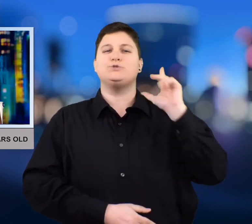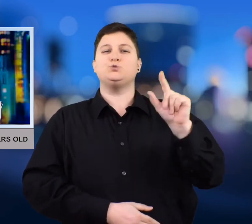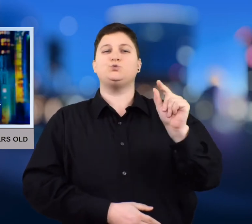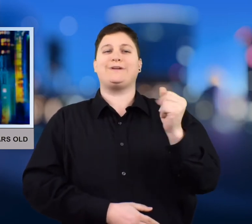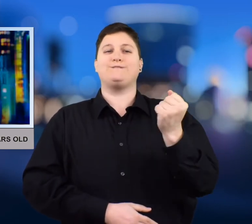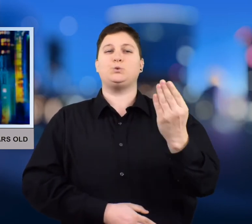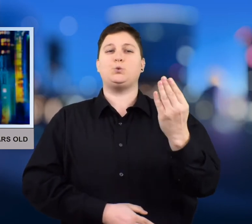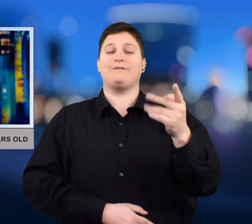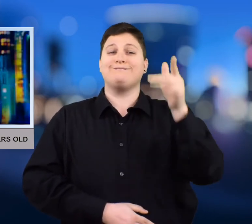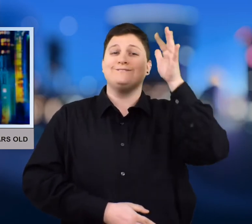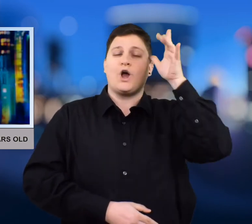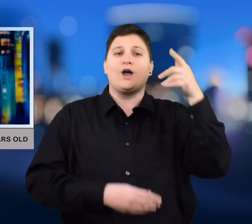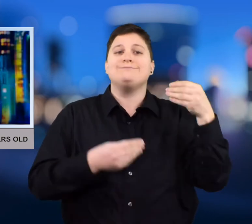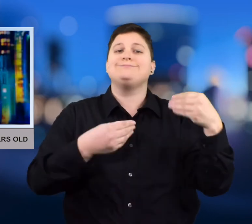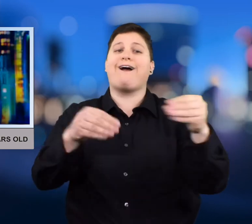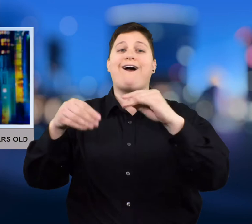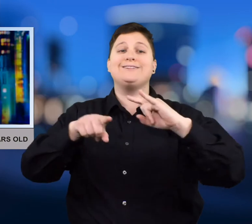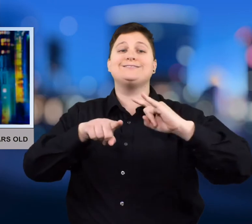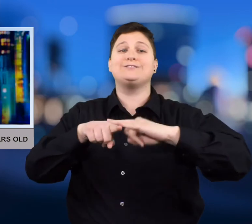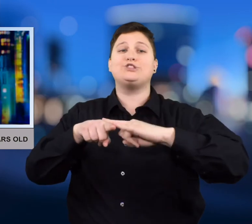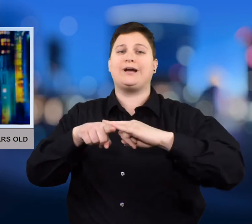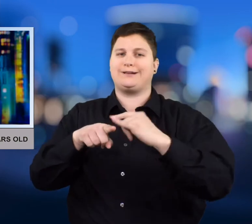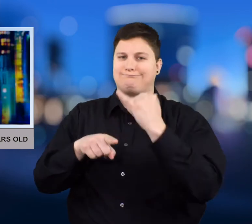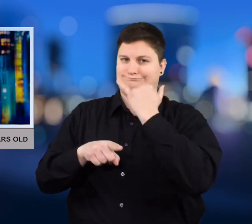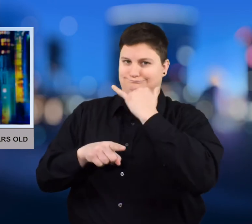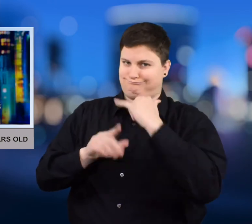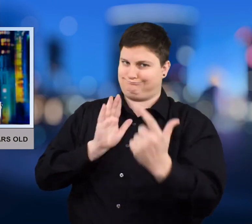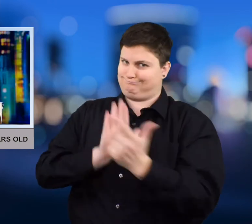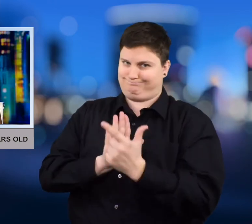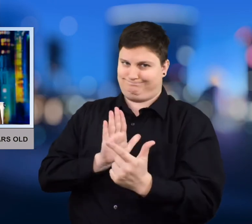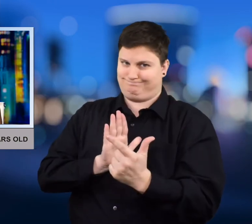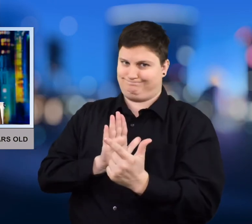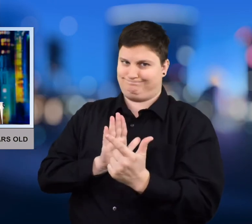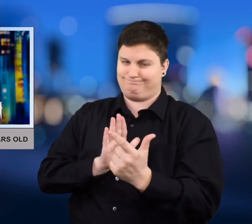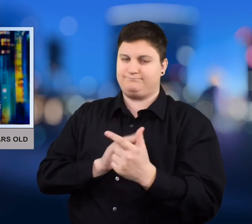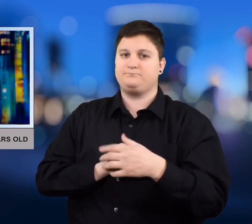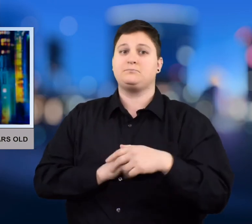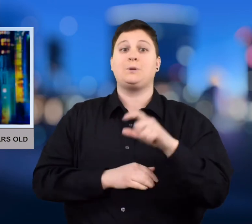In 2014, police tried to arrest him for selling cigarettes illegally.